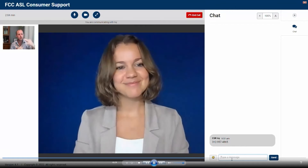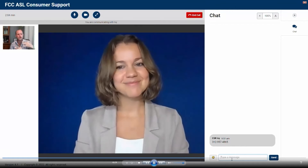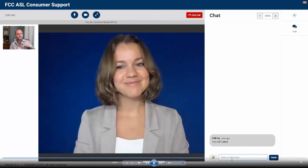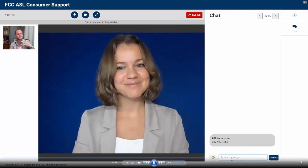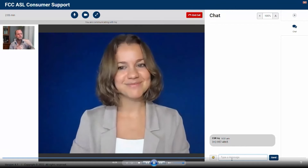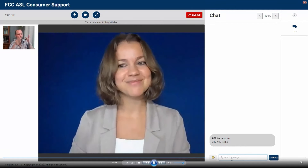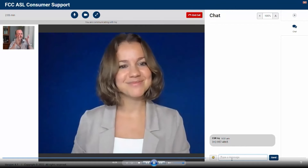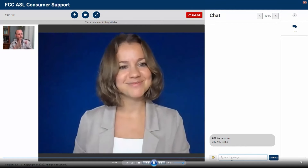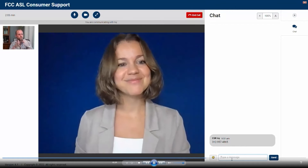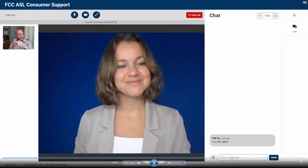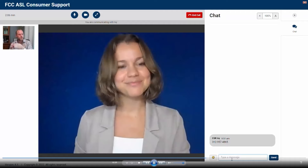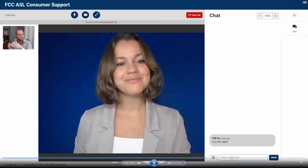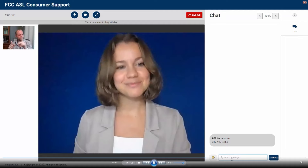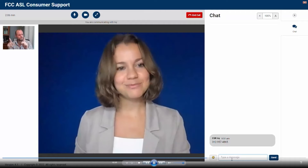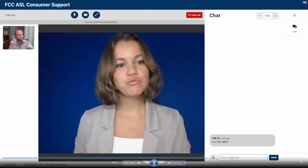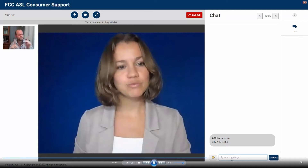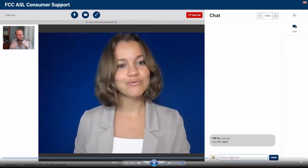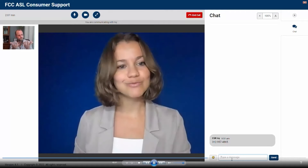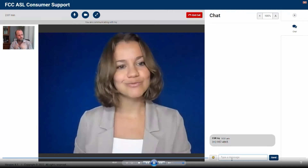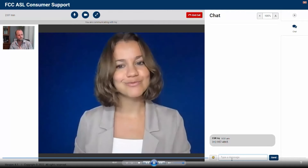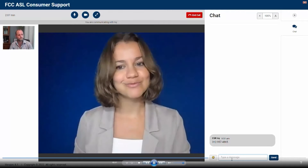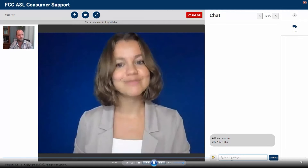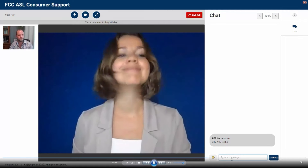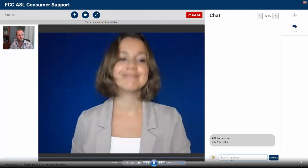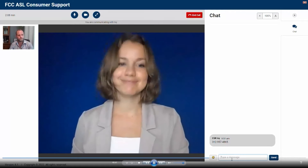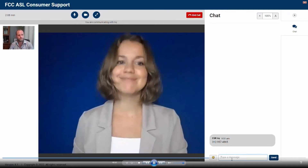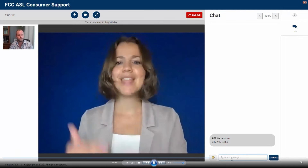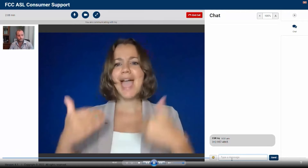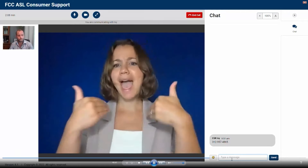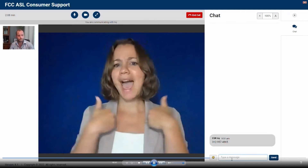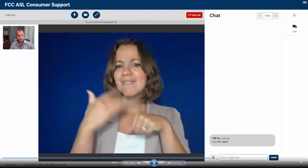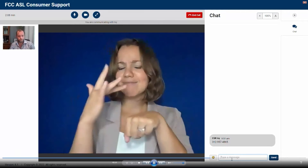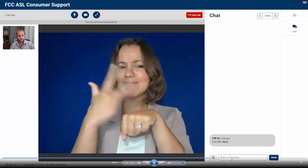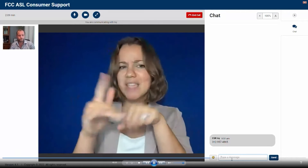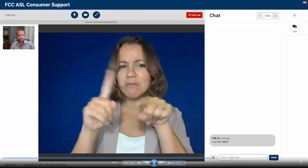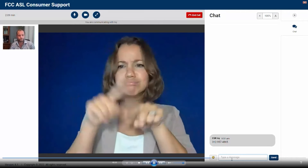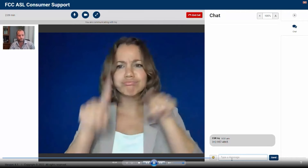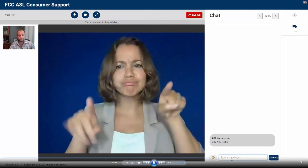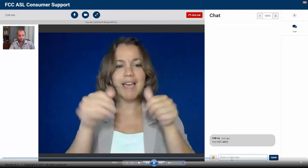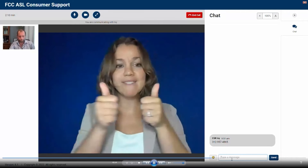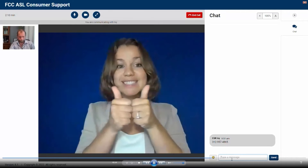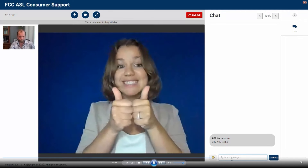REQUIREMENTS AND INFORMATION ABOUT HOW TO APPLY ON THE ICANCONNECT PAGE, TOO.